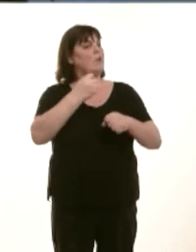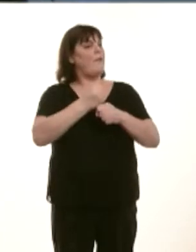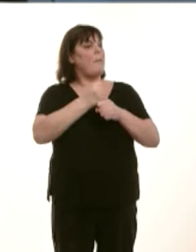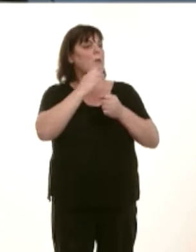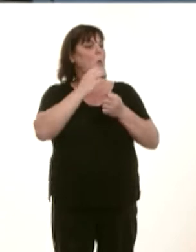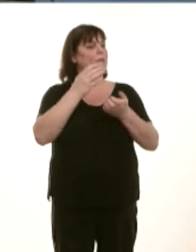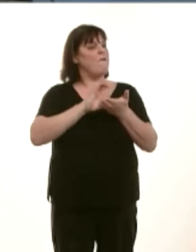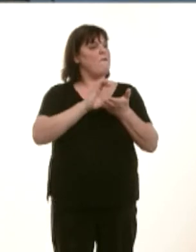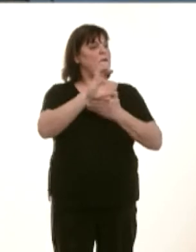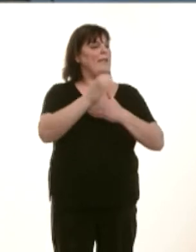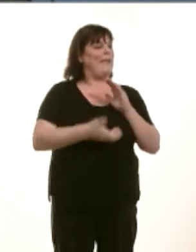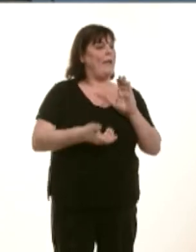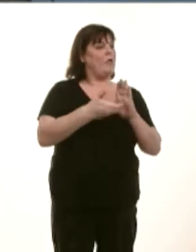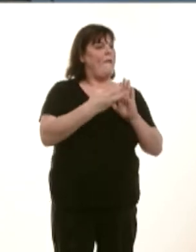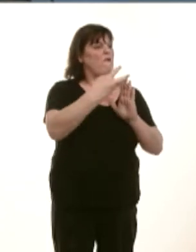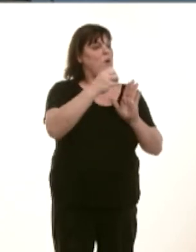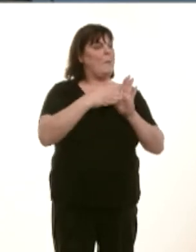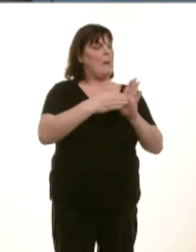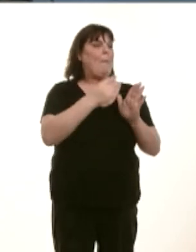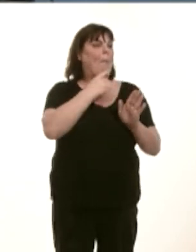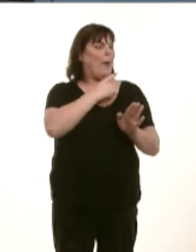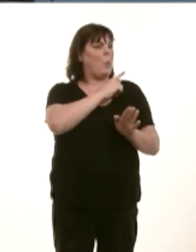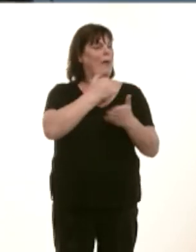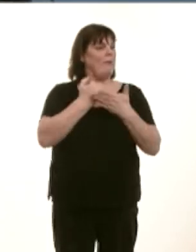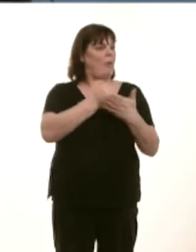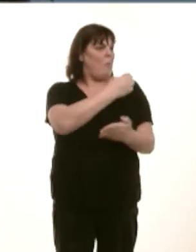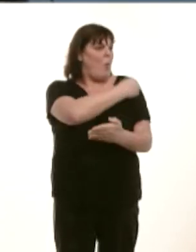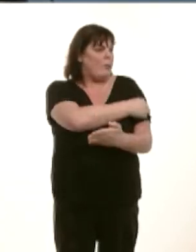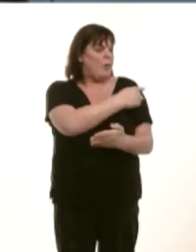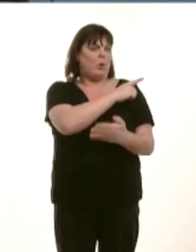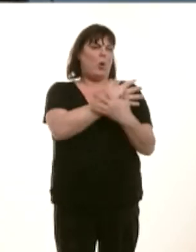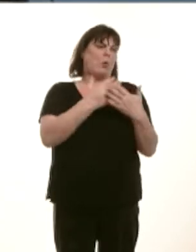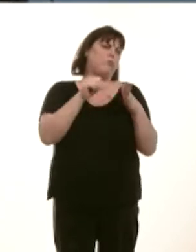the NHS in Wales have faced with the extraordinary pressures that have been placed on it, and